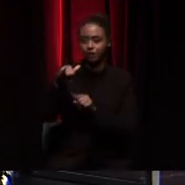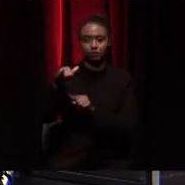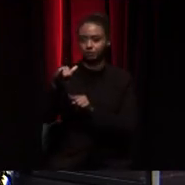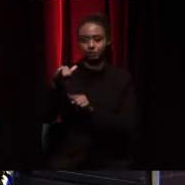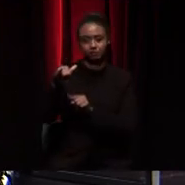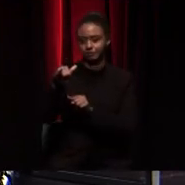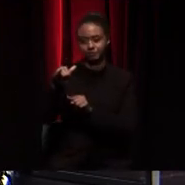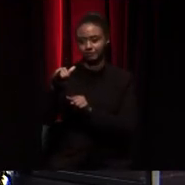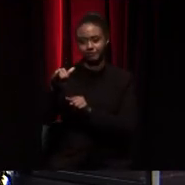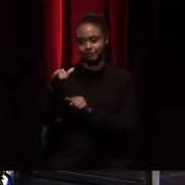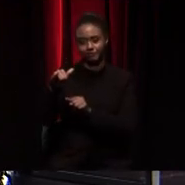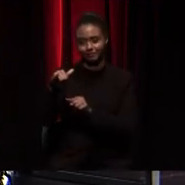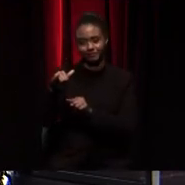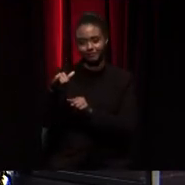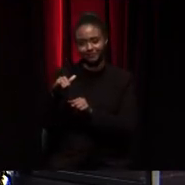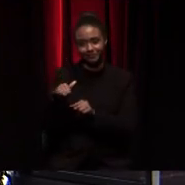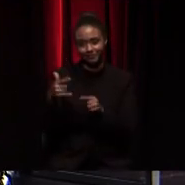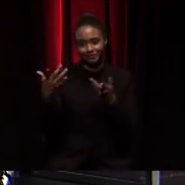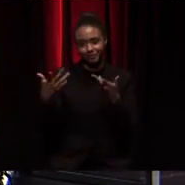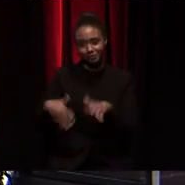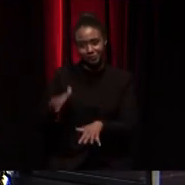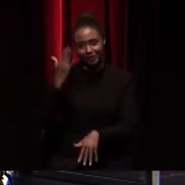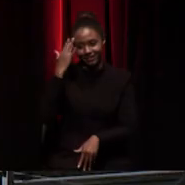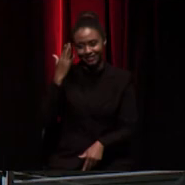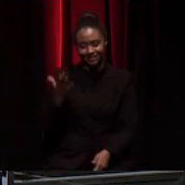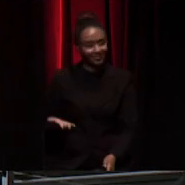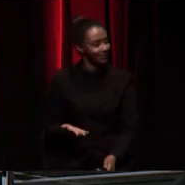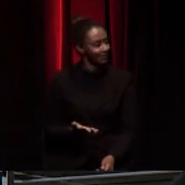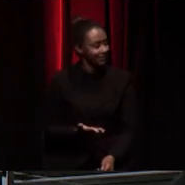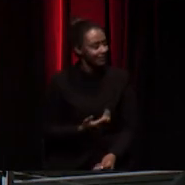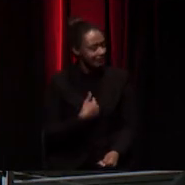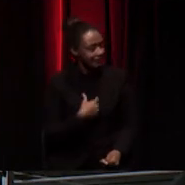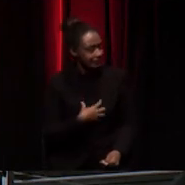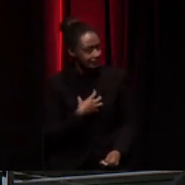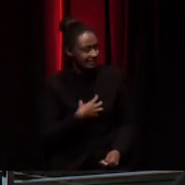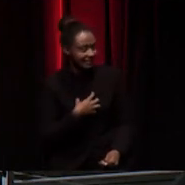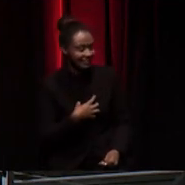That magazine is not for you to read about that. What? -Kind of bad taste.